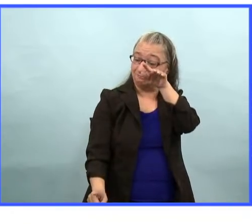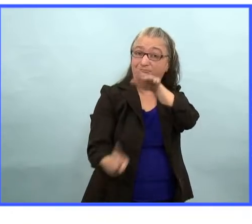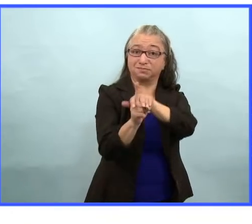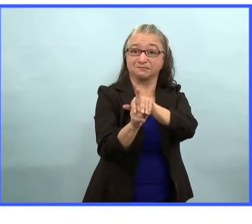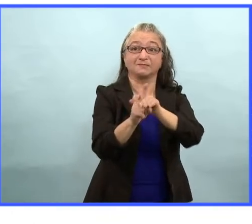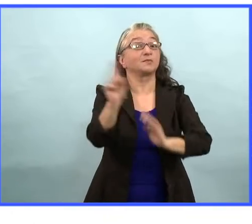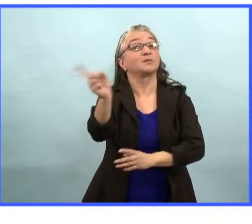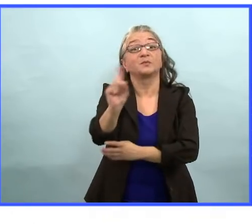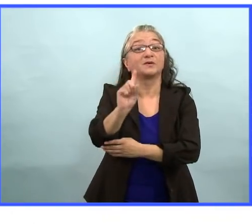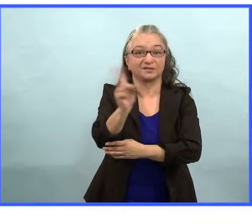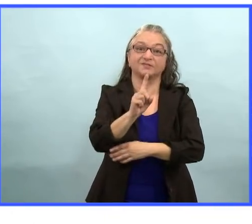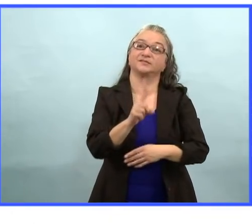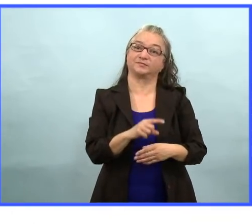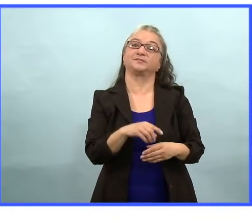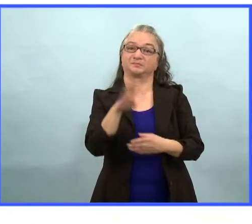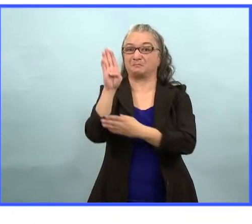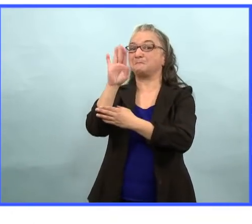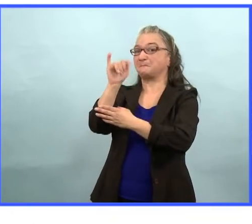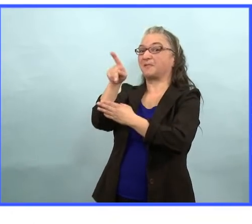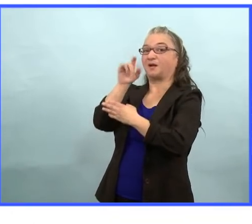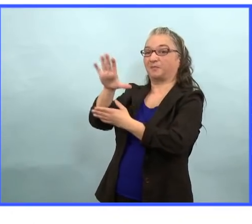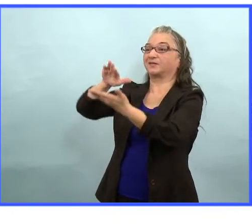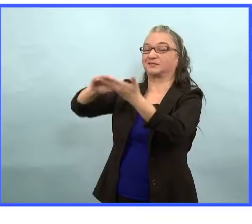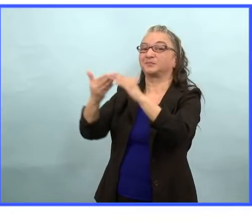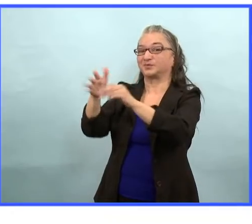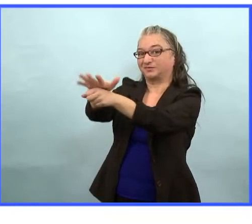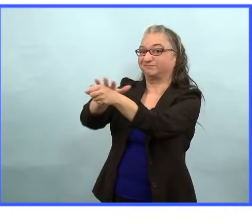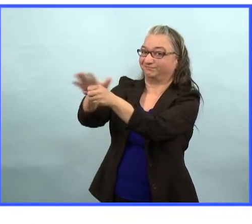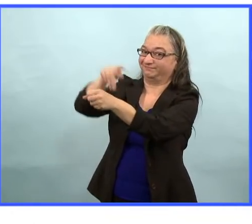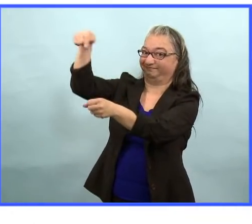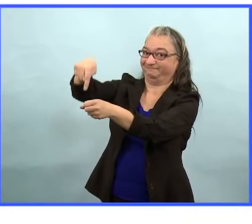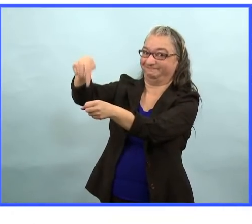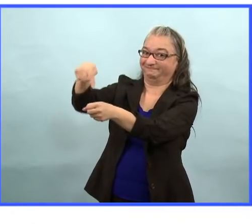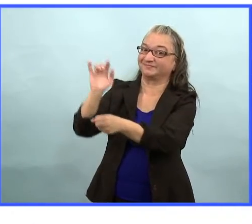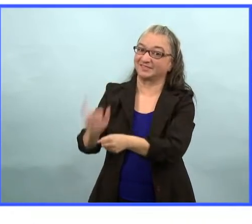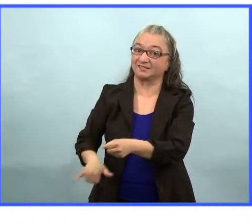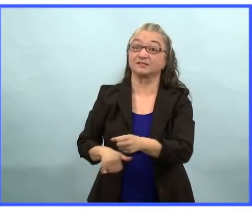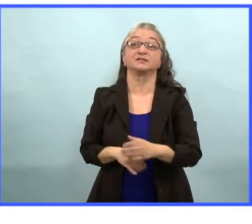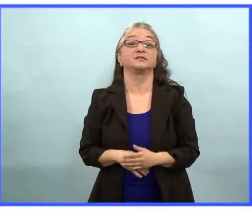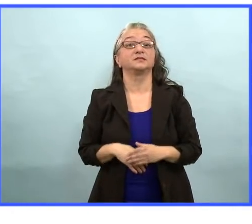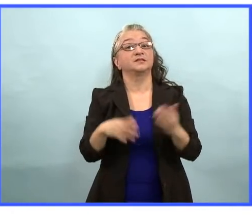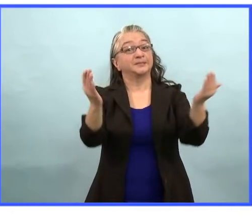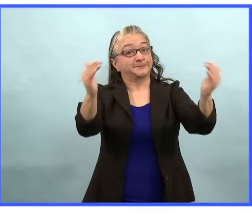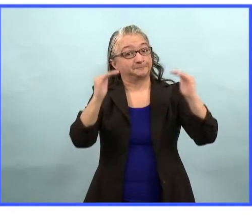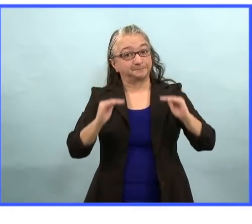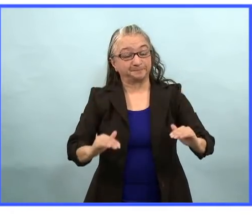we can go to the next slide what we're going to start to look at is how these vaccines have